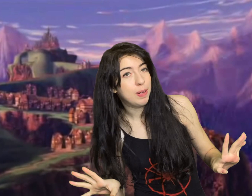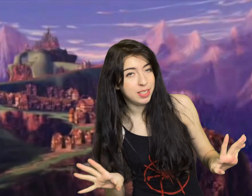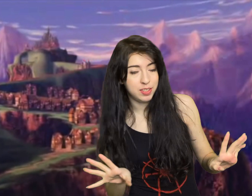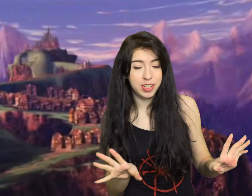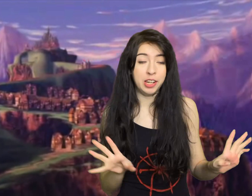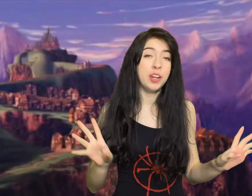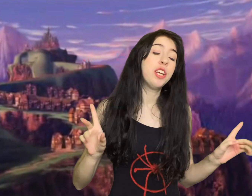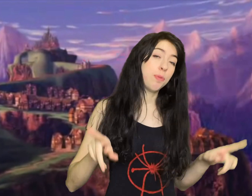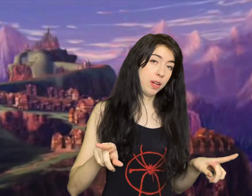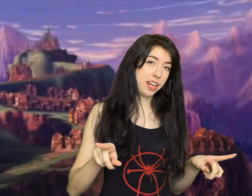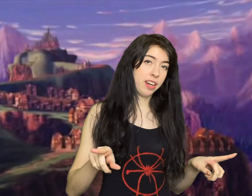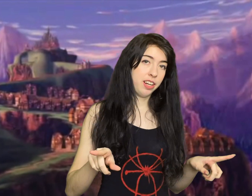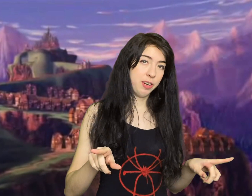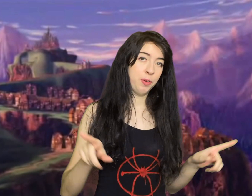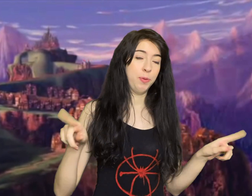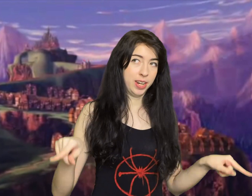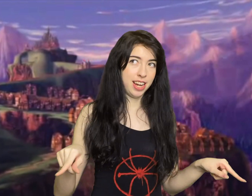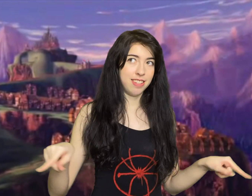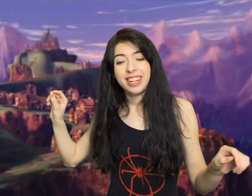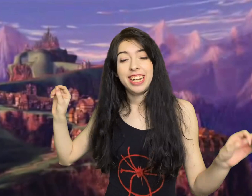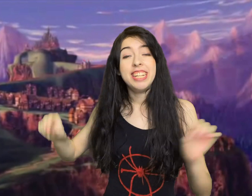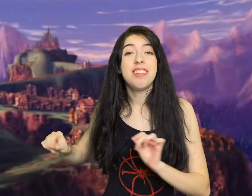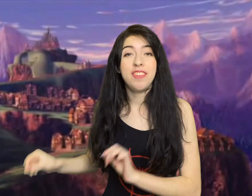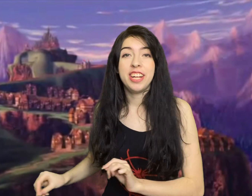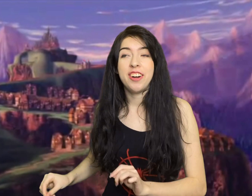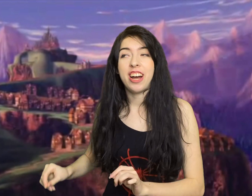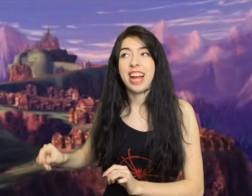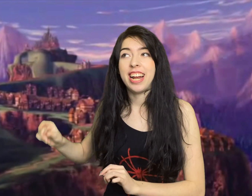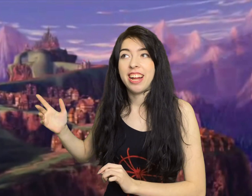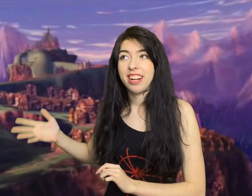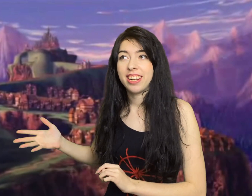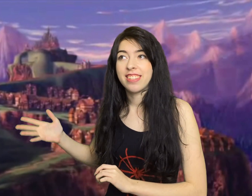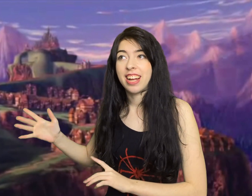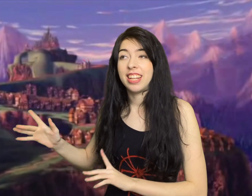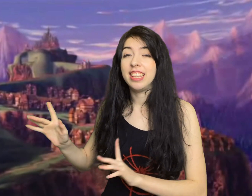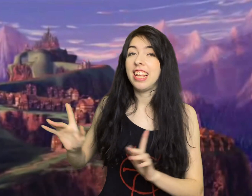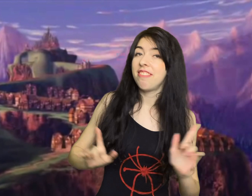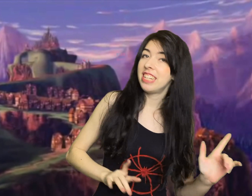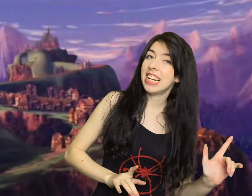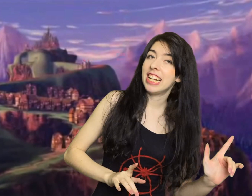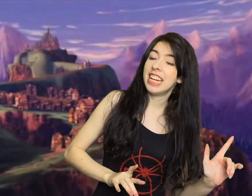this video you probably already know what it is. in this video i had erica sign left-handed